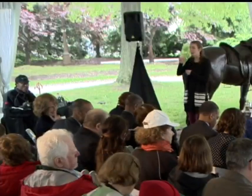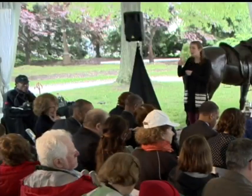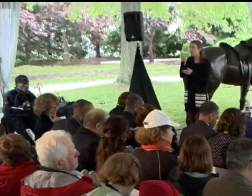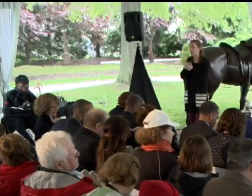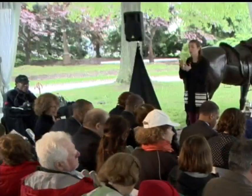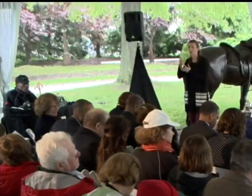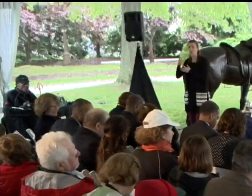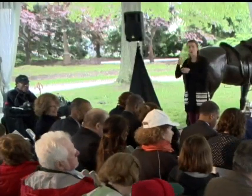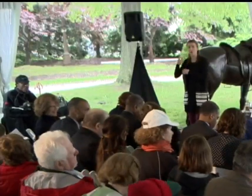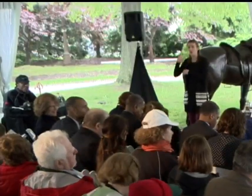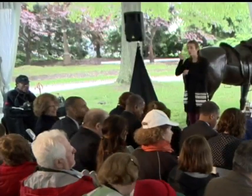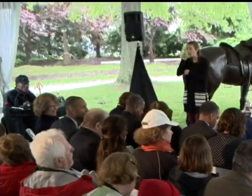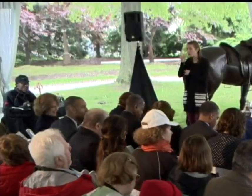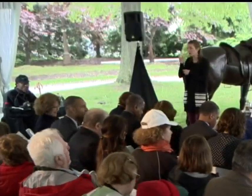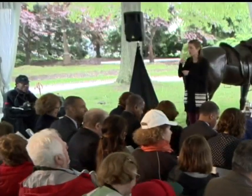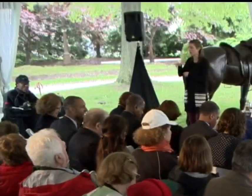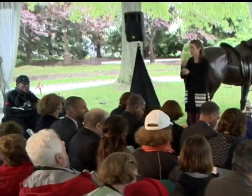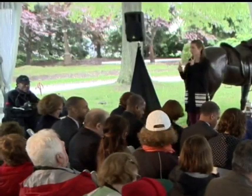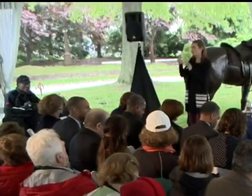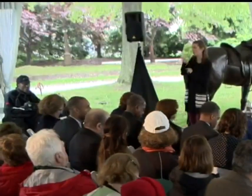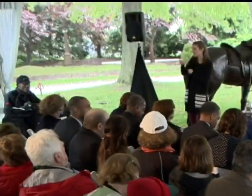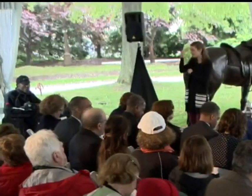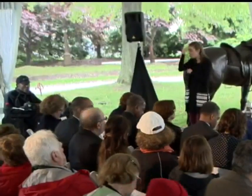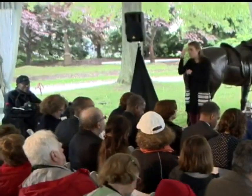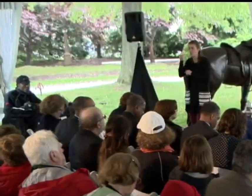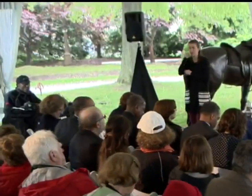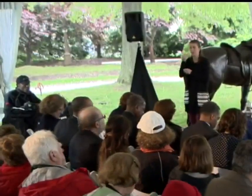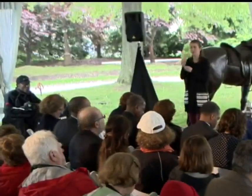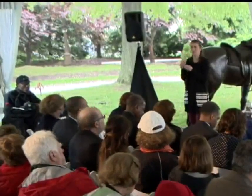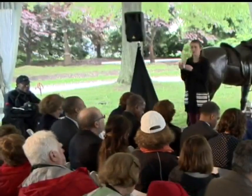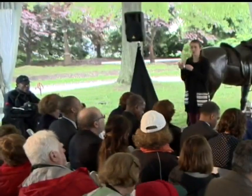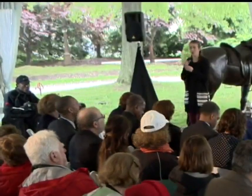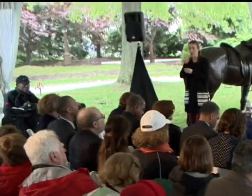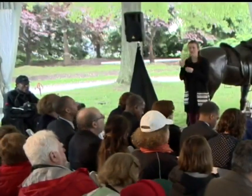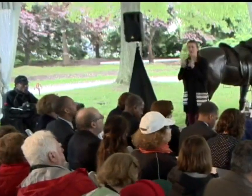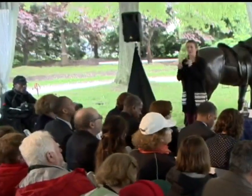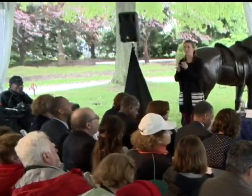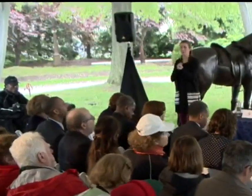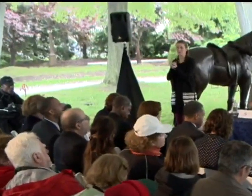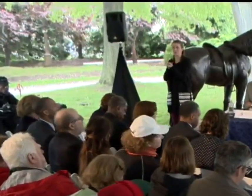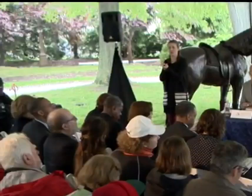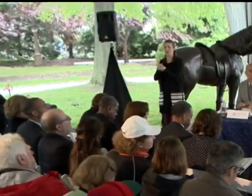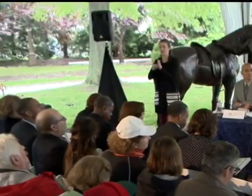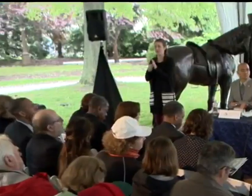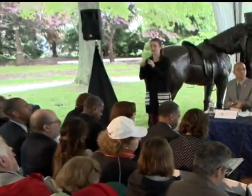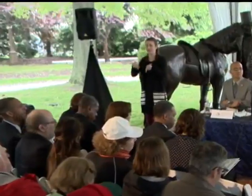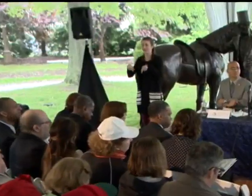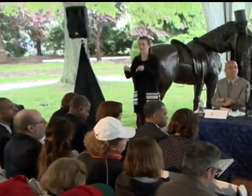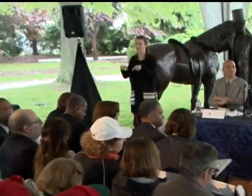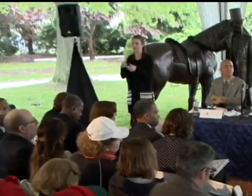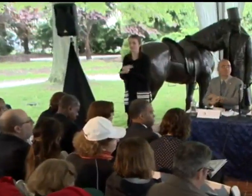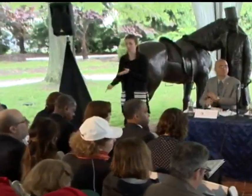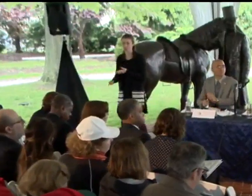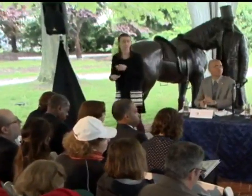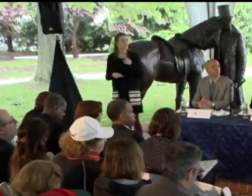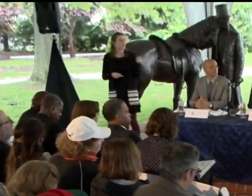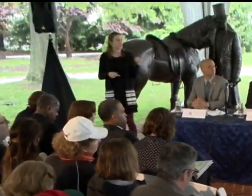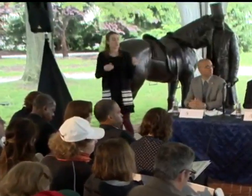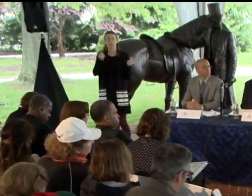THIS REGARDING THE VOTE? HOW WILL THAT BE DONE THROUGH COMMERCIAL TELEVISION PUBLIC,